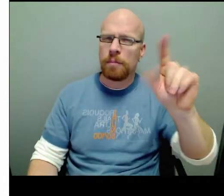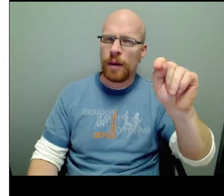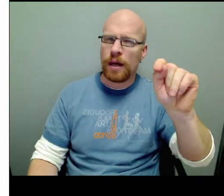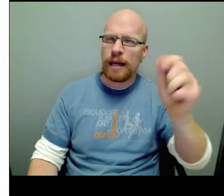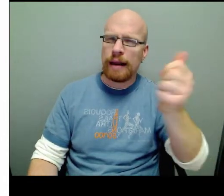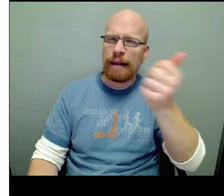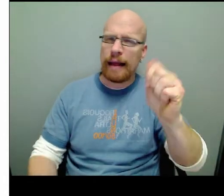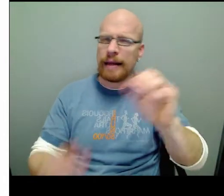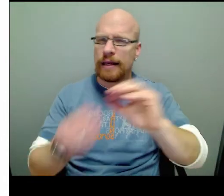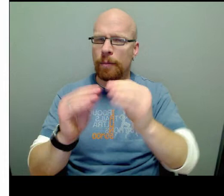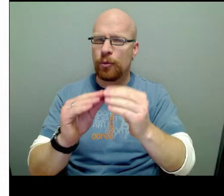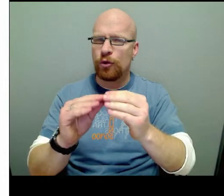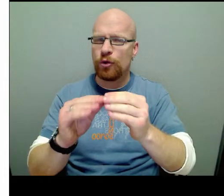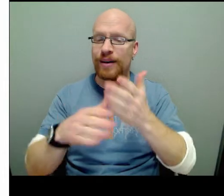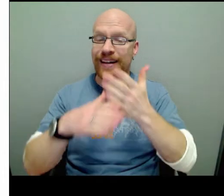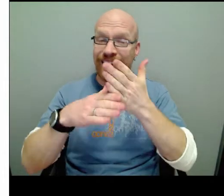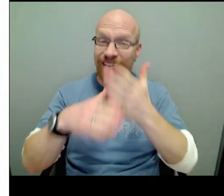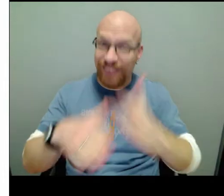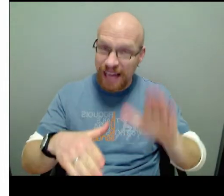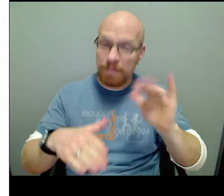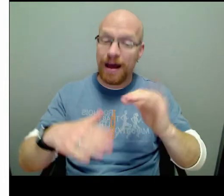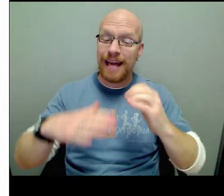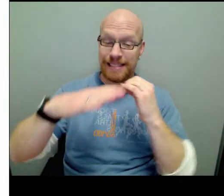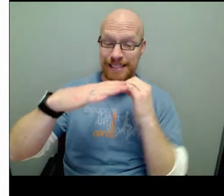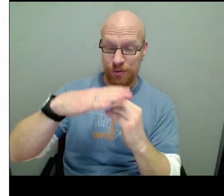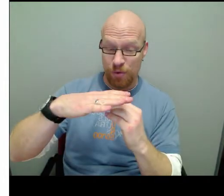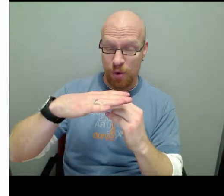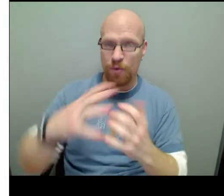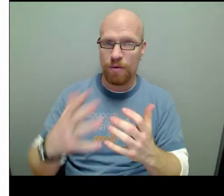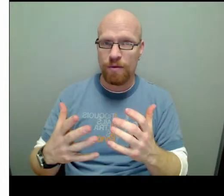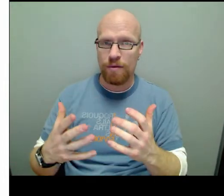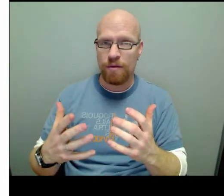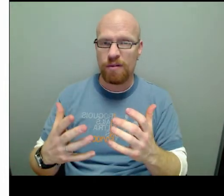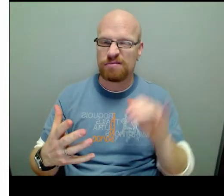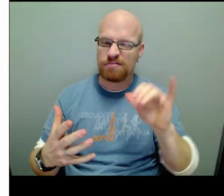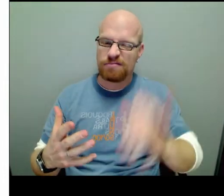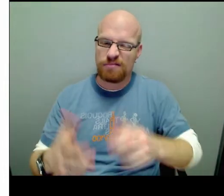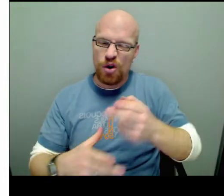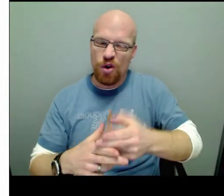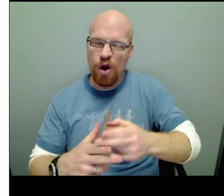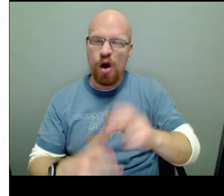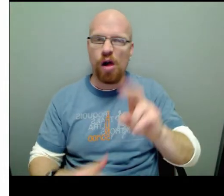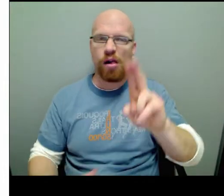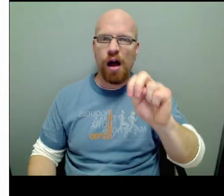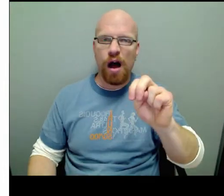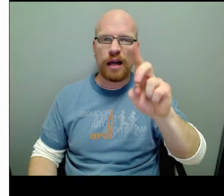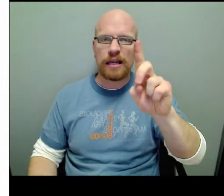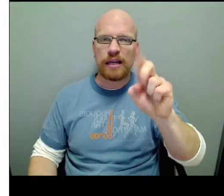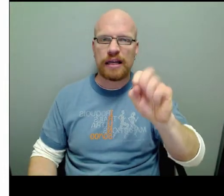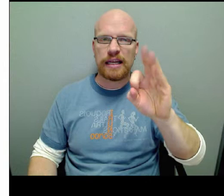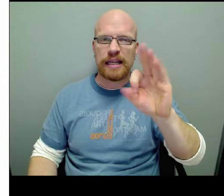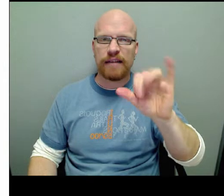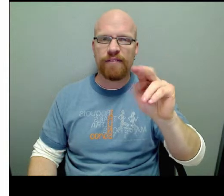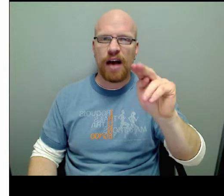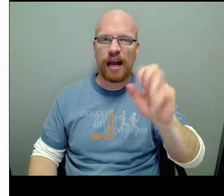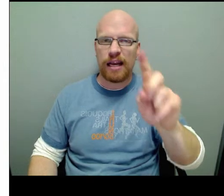But any number divided by zero -- [background sounds] call undefined.